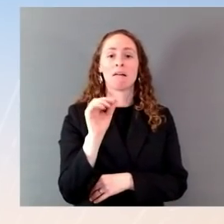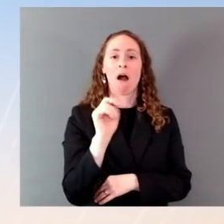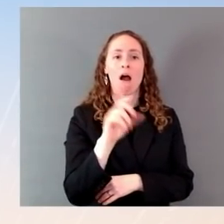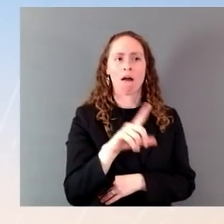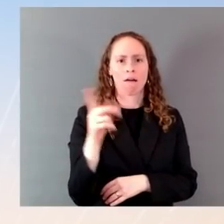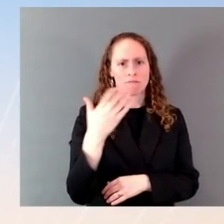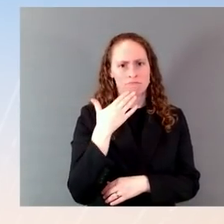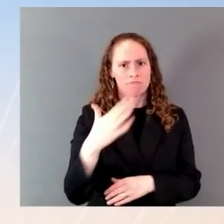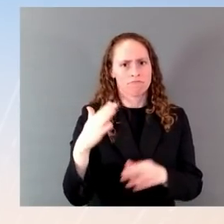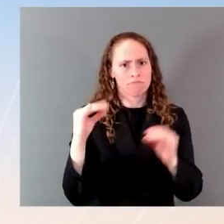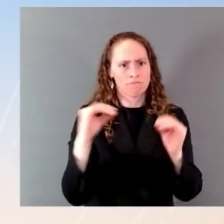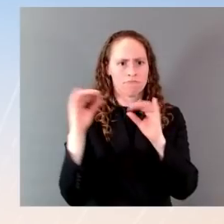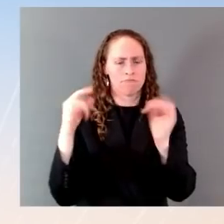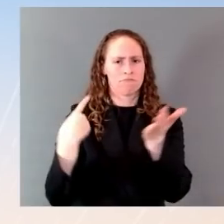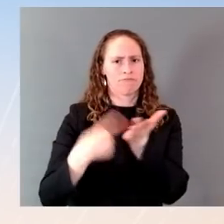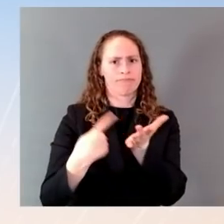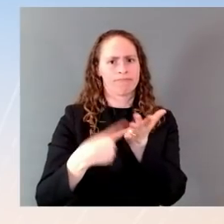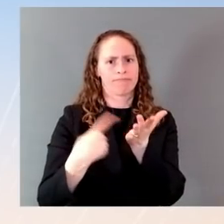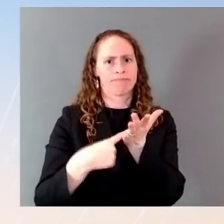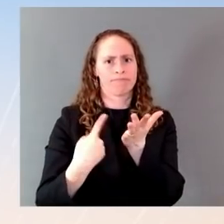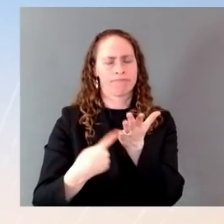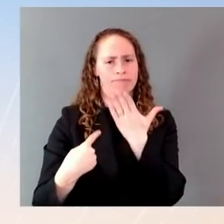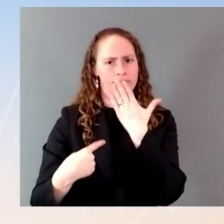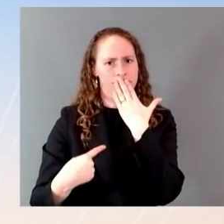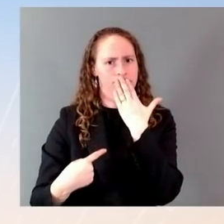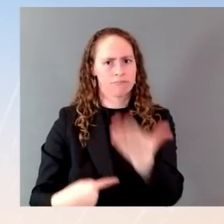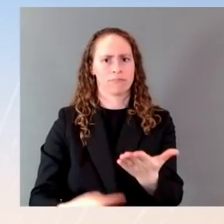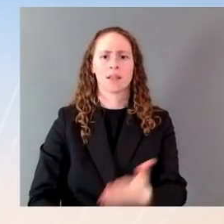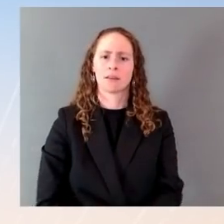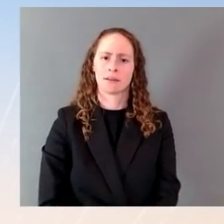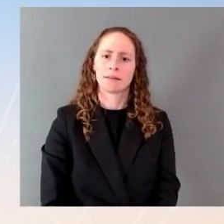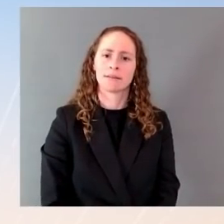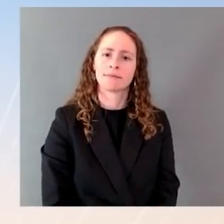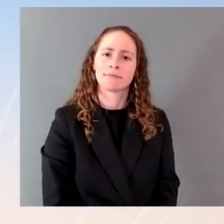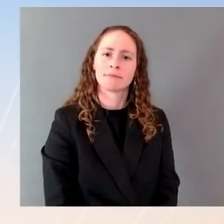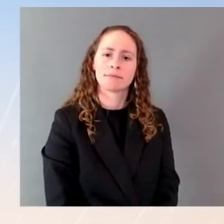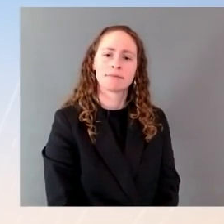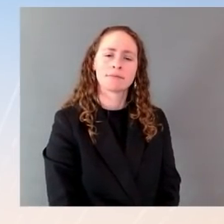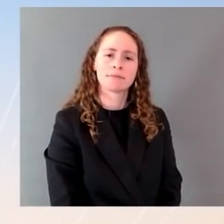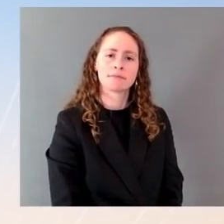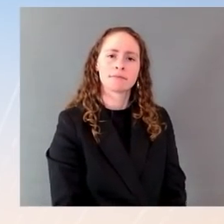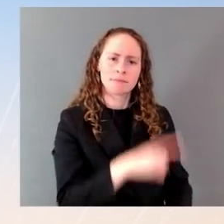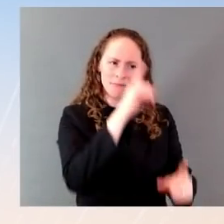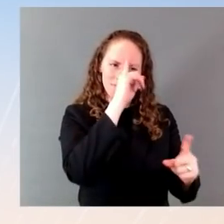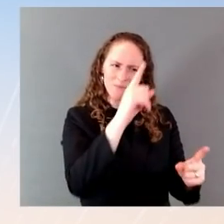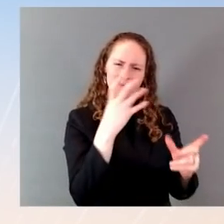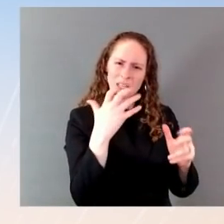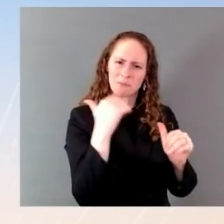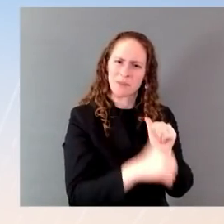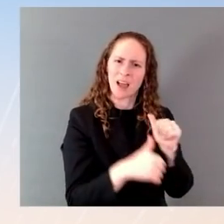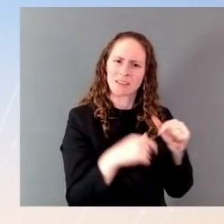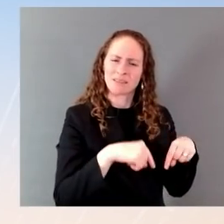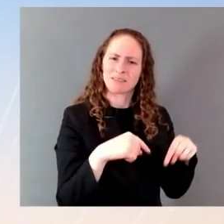and today was a positive development. We'll, of course, defer to Leader Schumer and Speaker Pelosi on the legislative mechanics and the path forward.